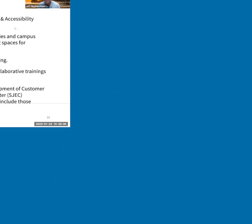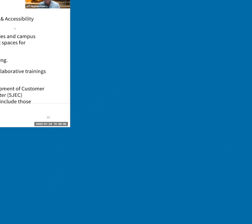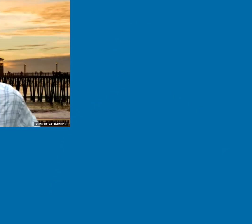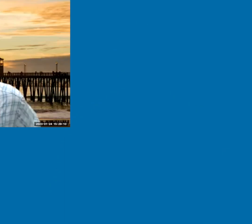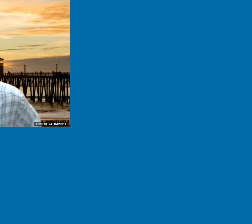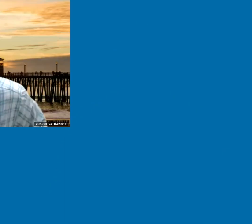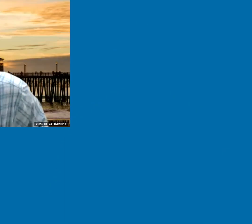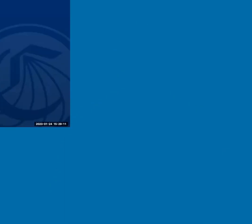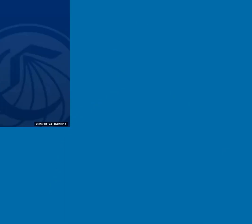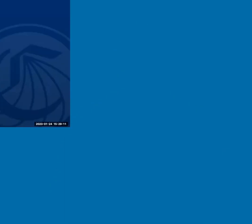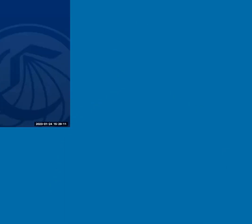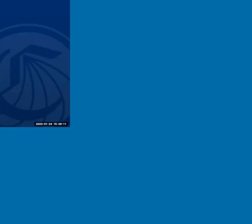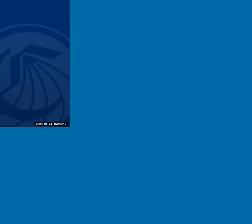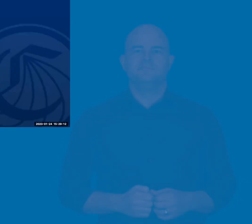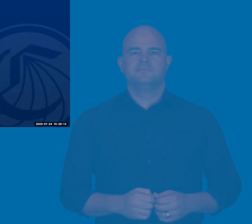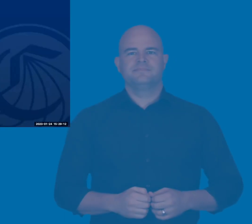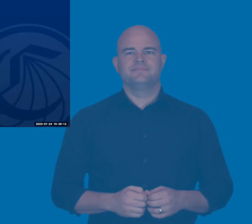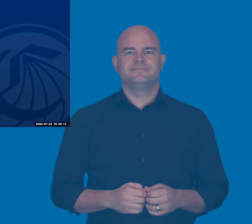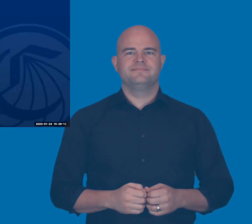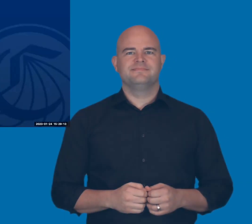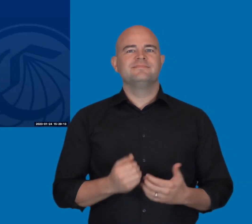and obviously Aaron, and Michelle, but you know,